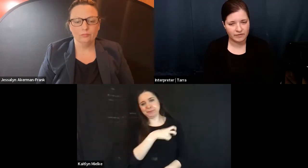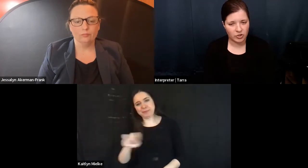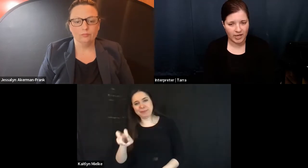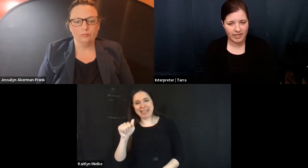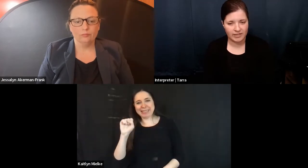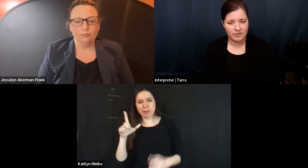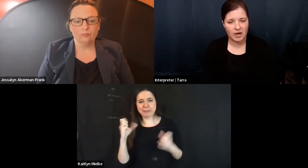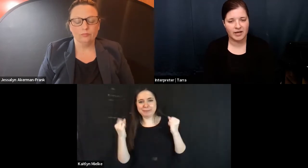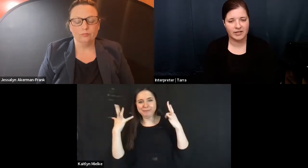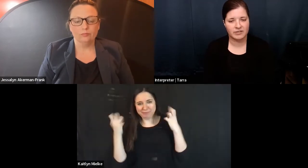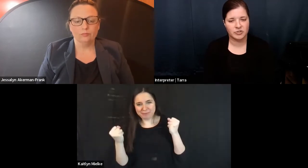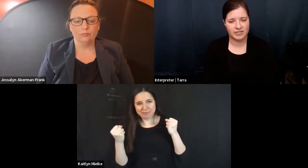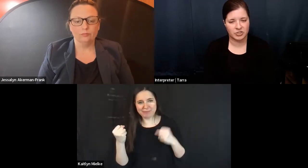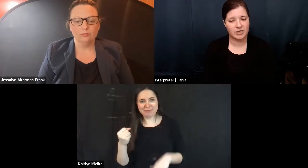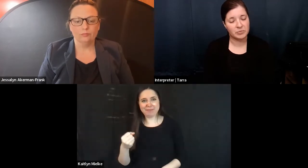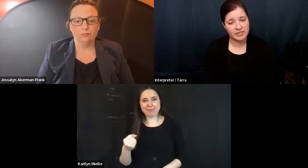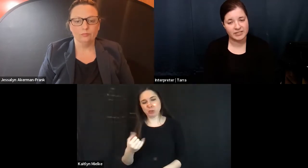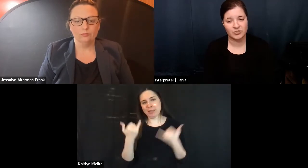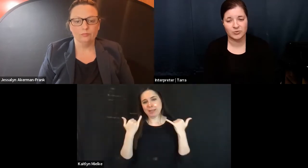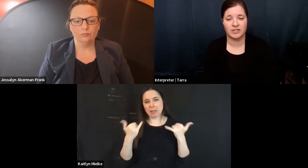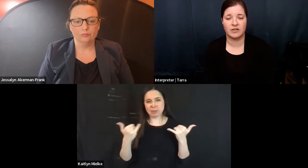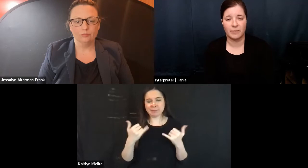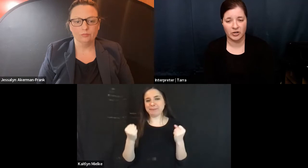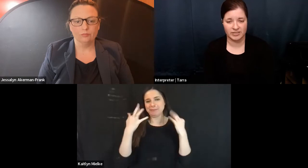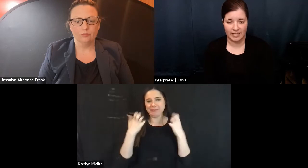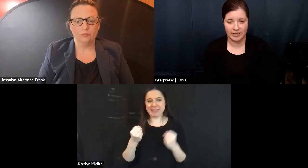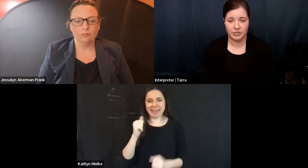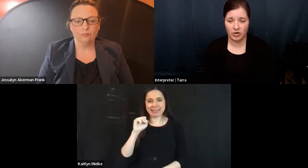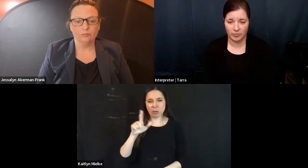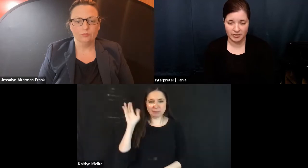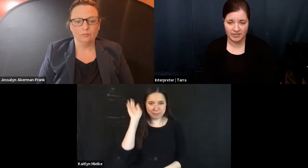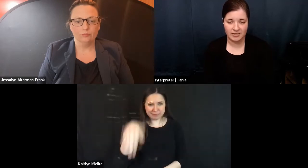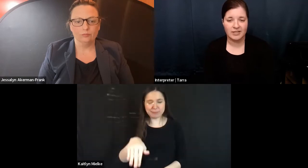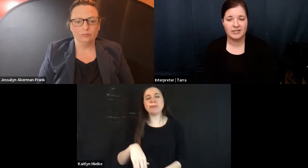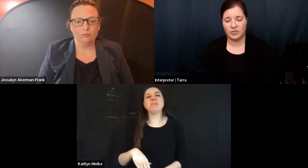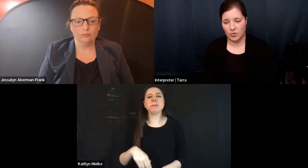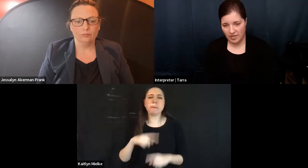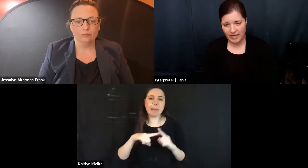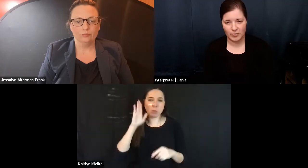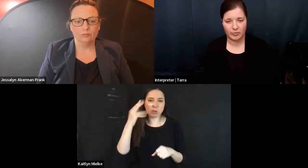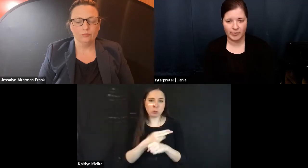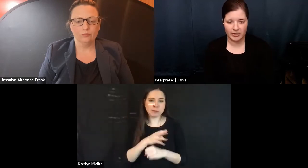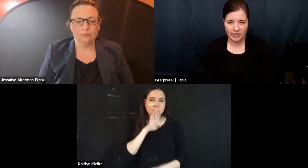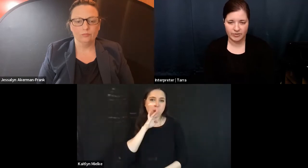Which meant it was signing and spoken English at the exact same time.